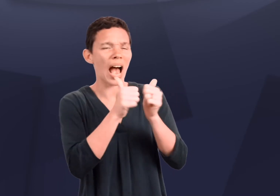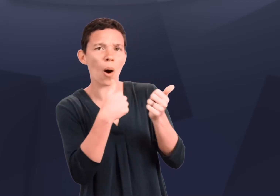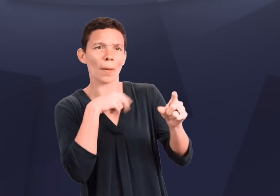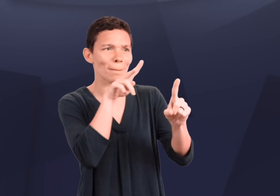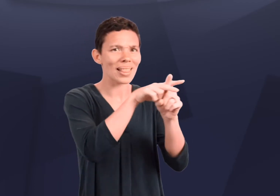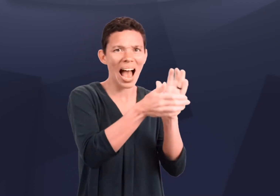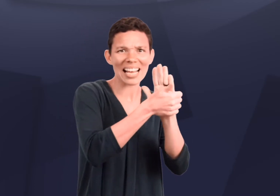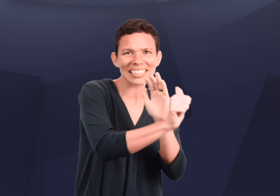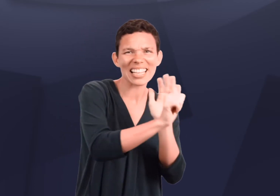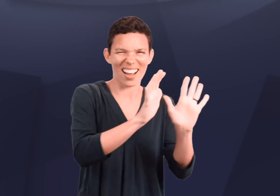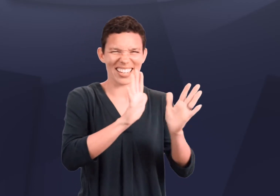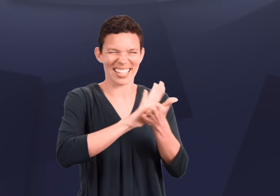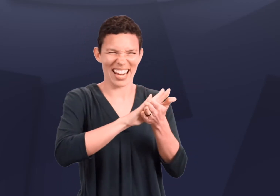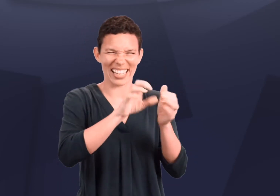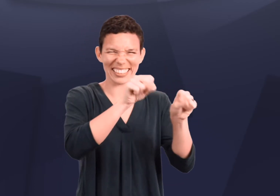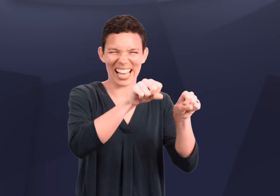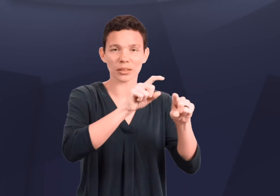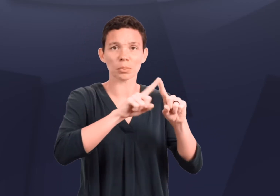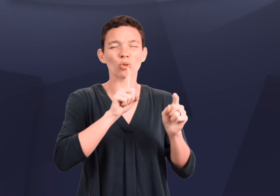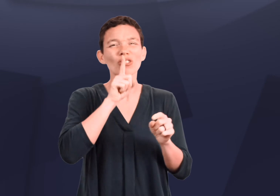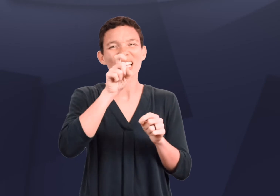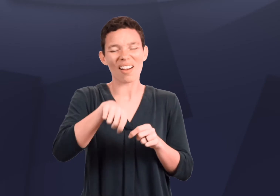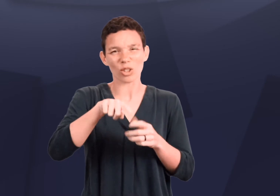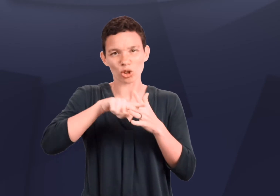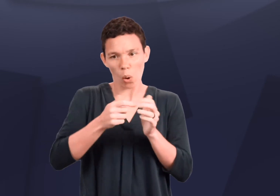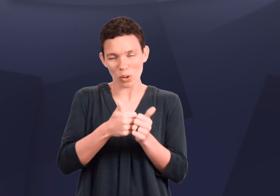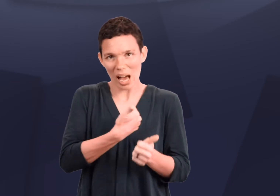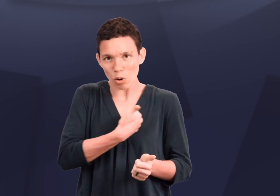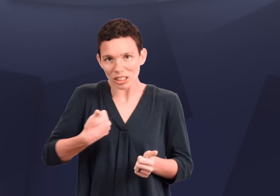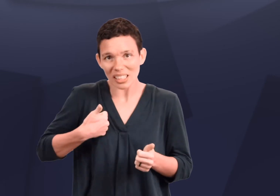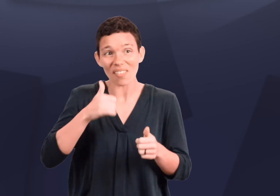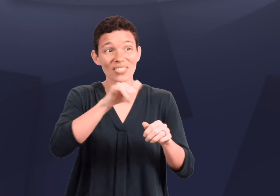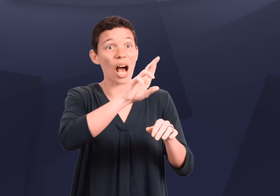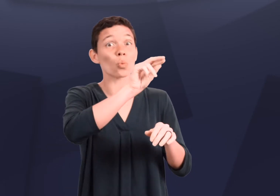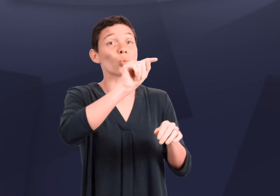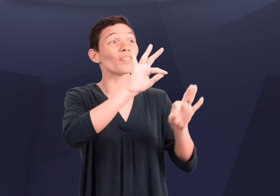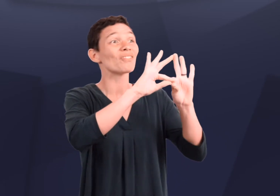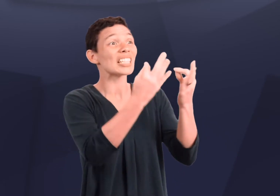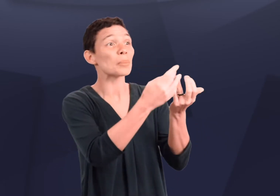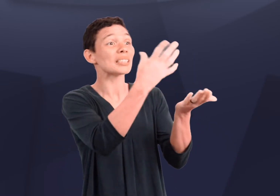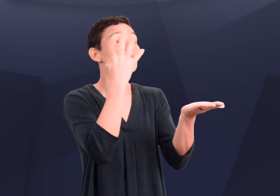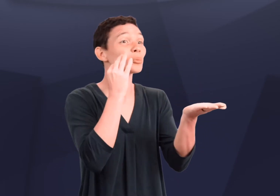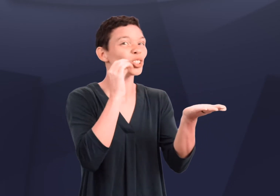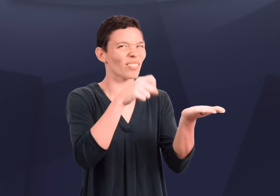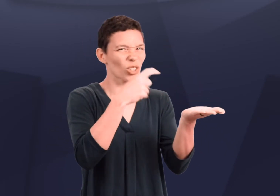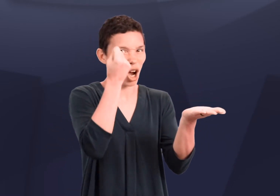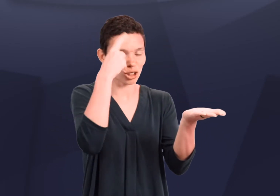It's easy to think about applying skills when working with families, but really, it starts with looking inward to know ourselves.